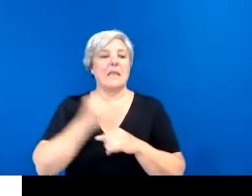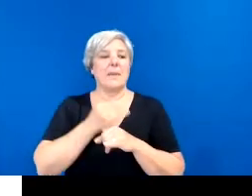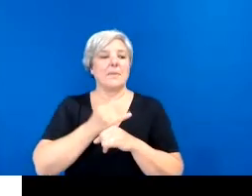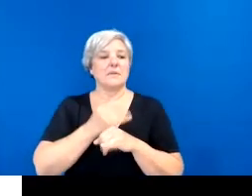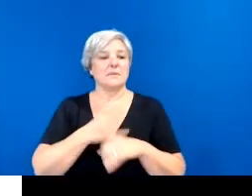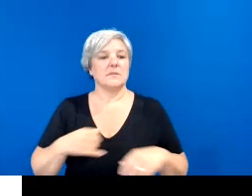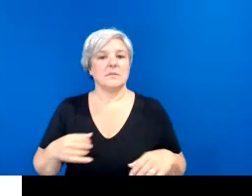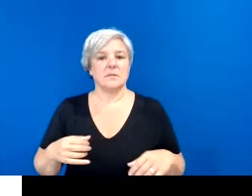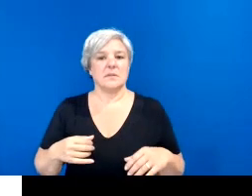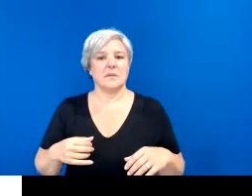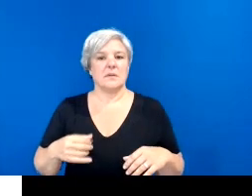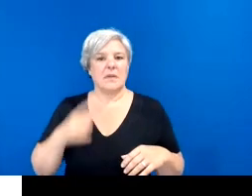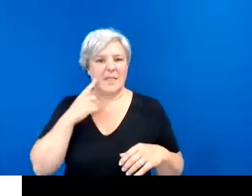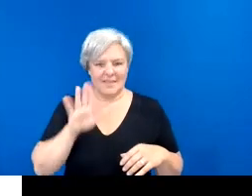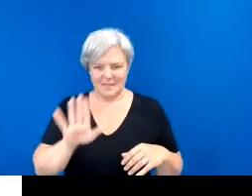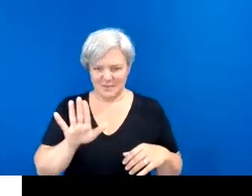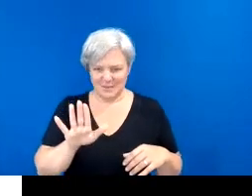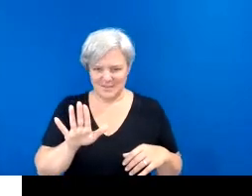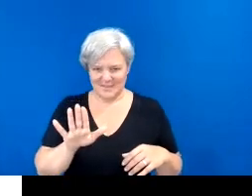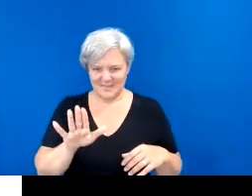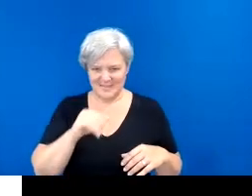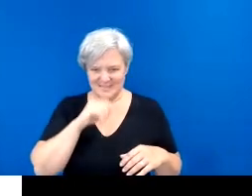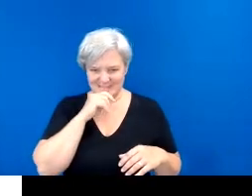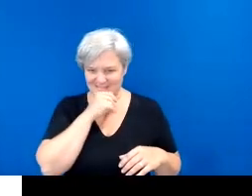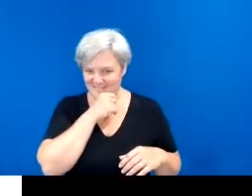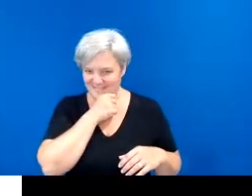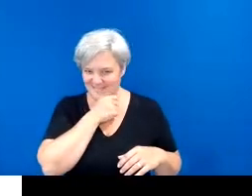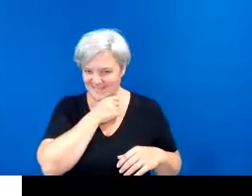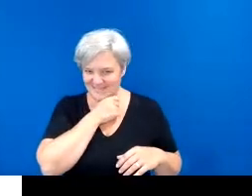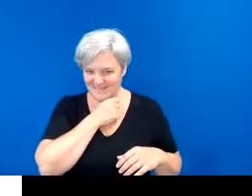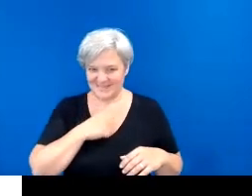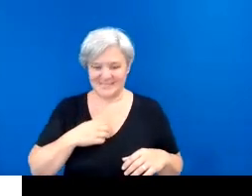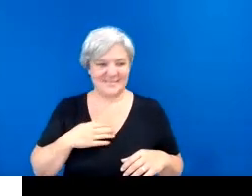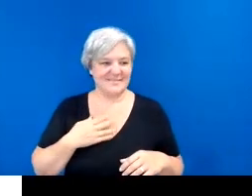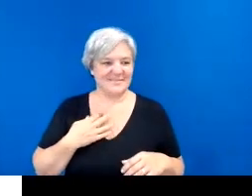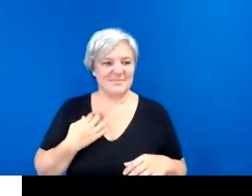Oh, I think is yours.